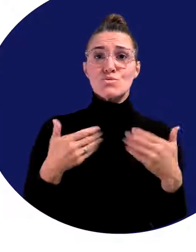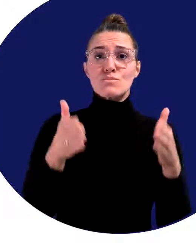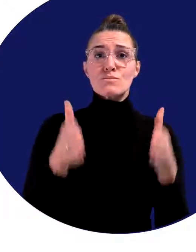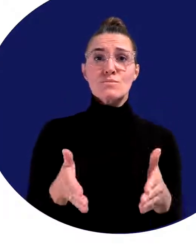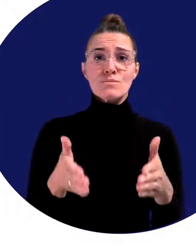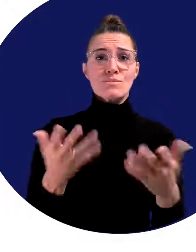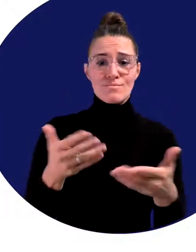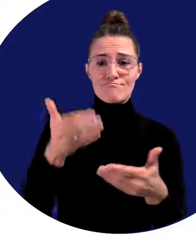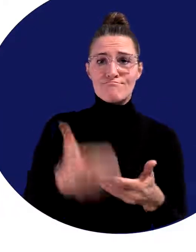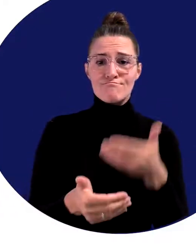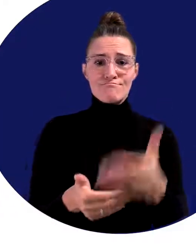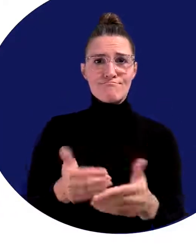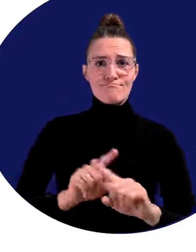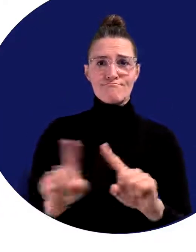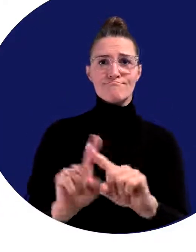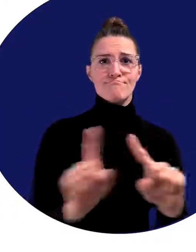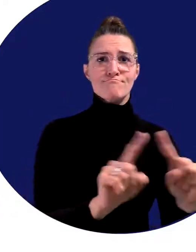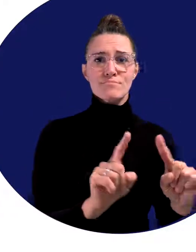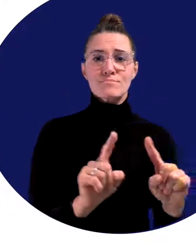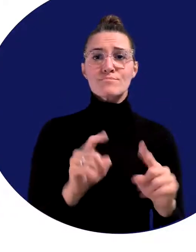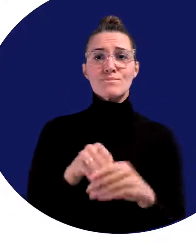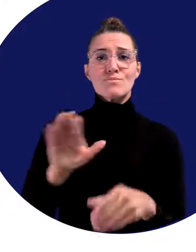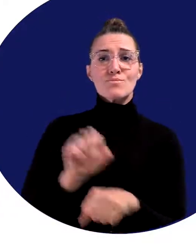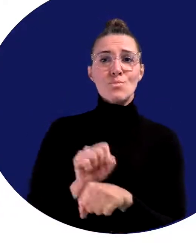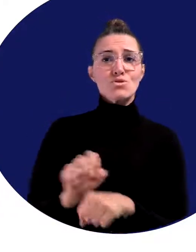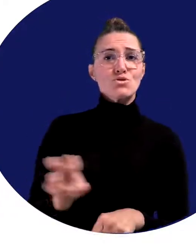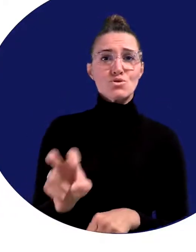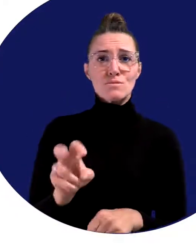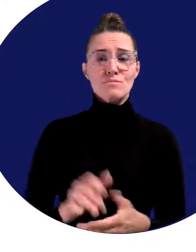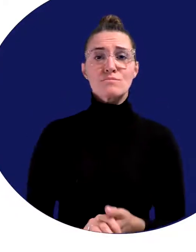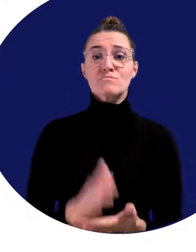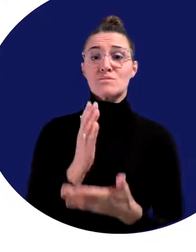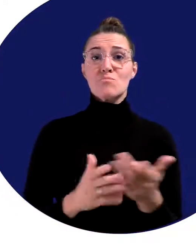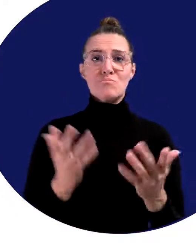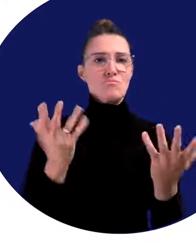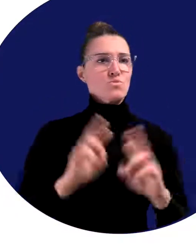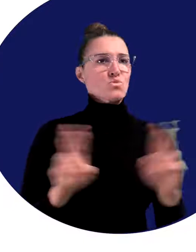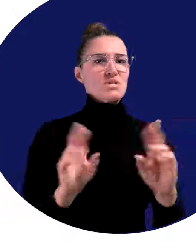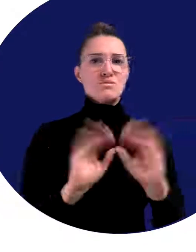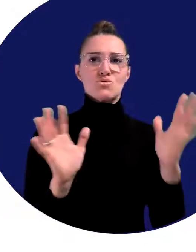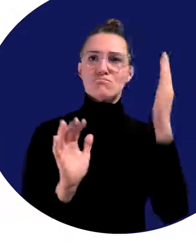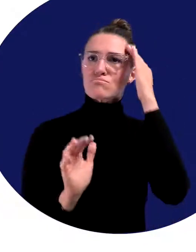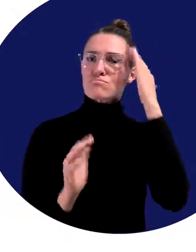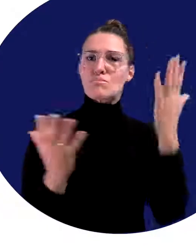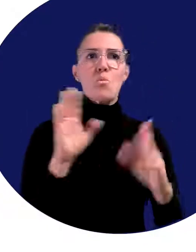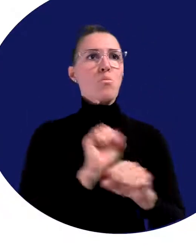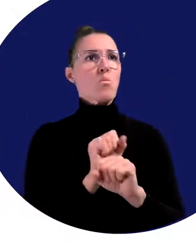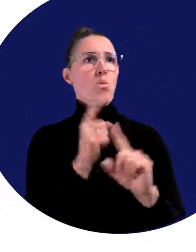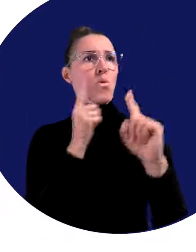Each young person is at a different stage in their employment journey. Some have a clear idea of what their employment goals are,